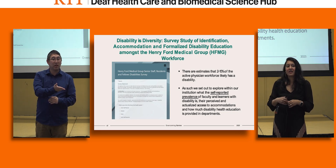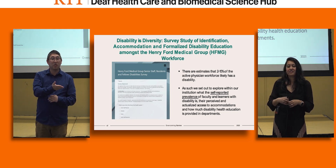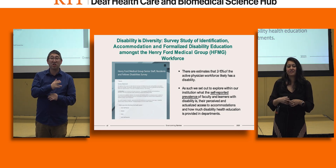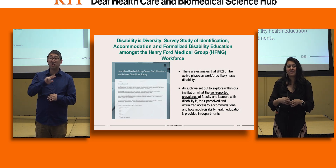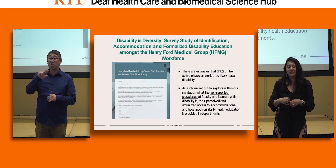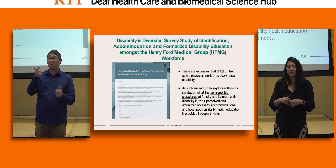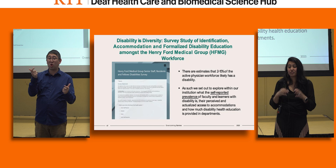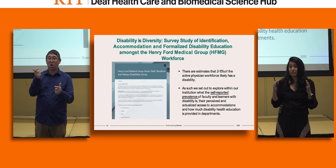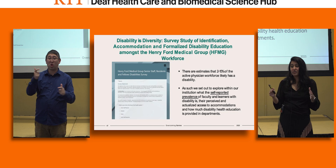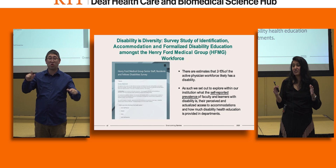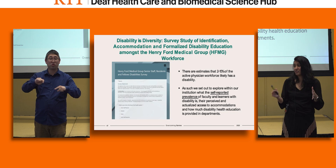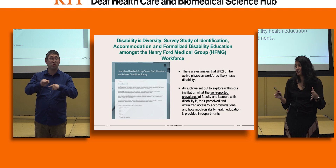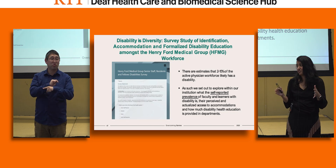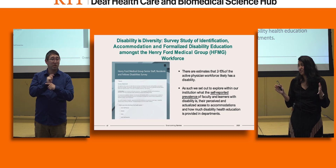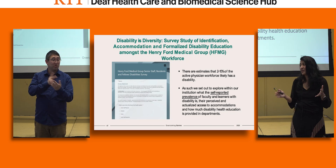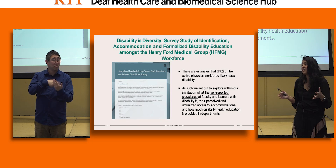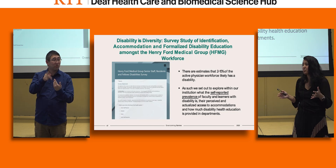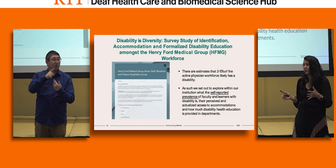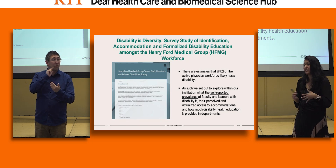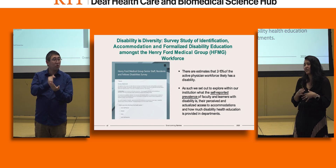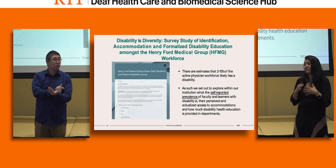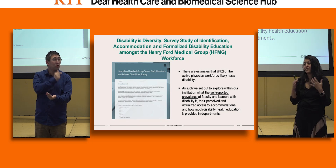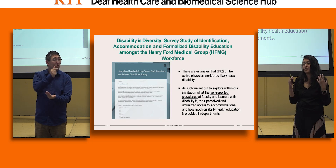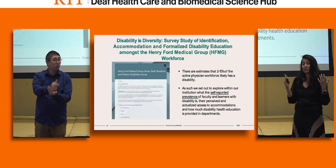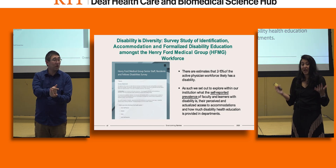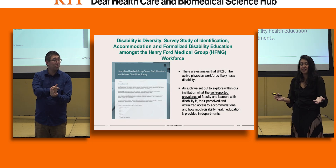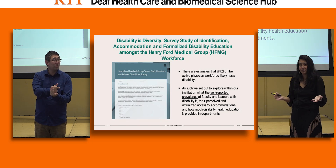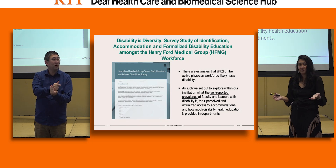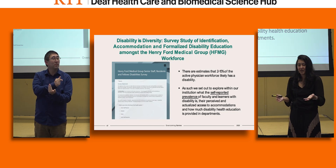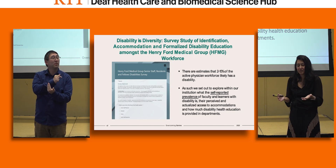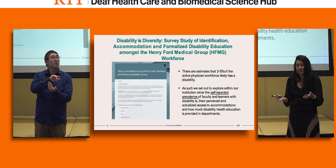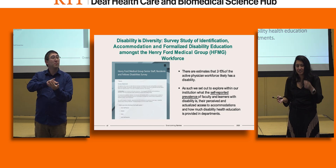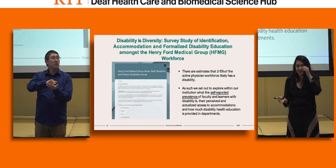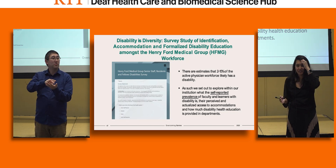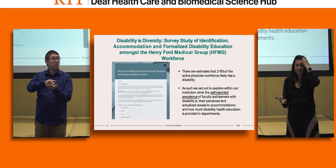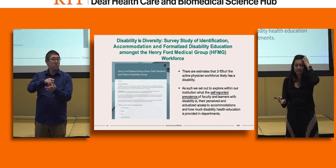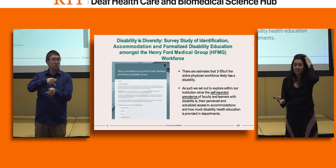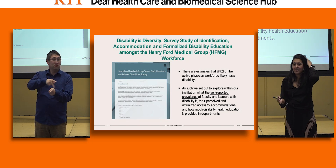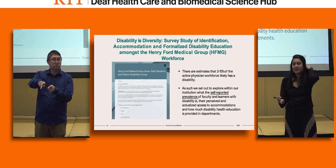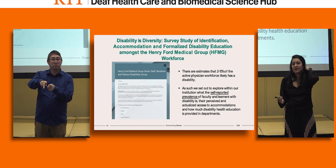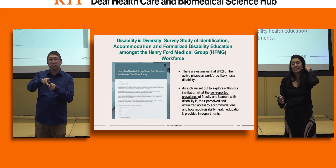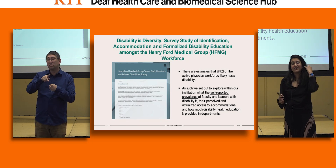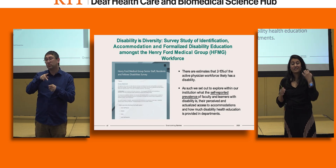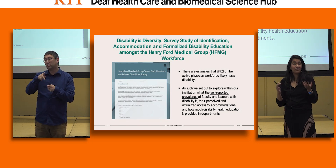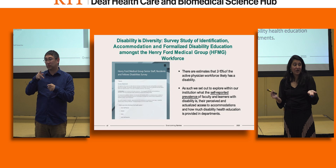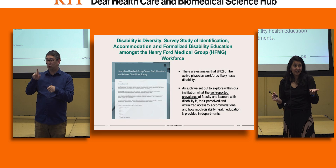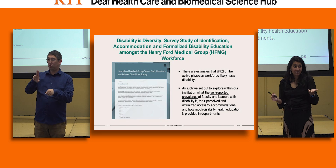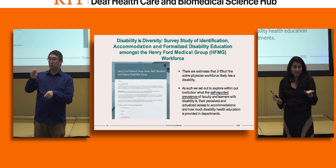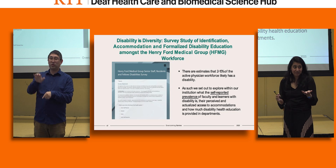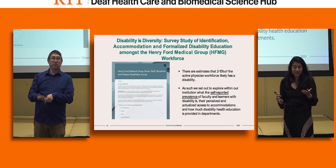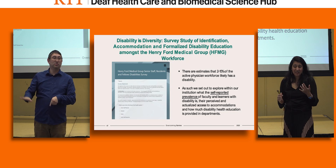the third-largest training program for graduate medical education in the U.S.,